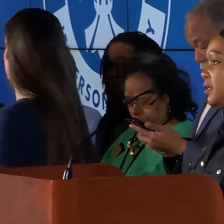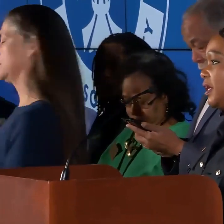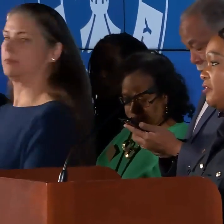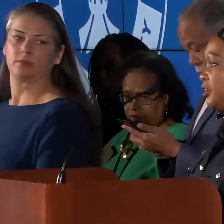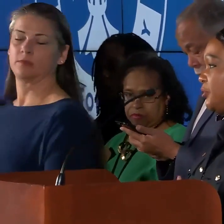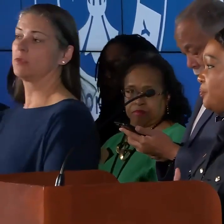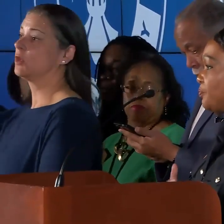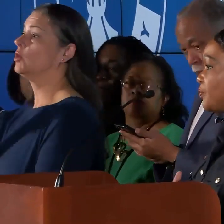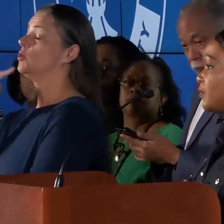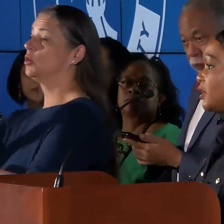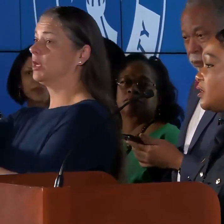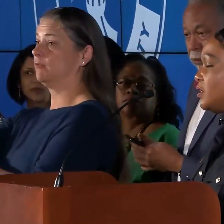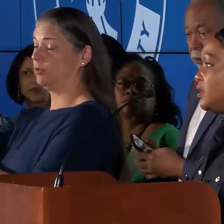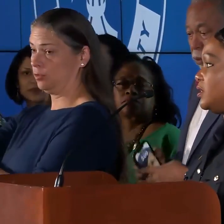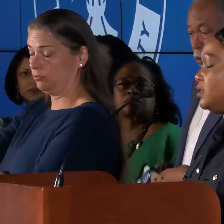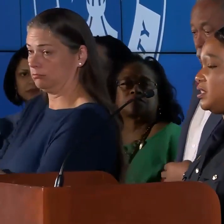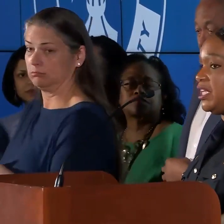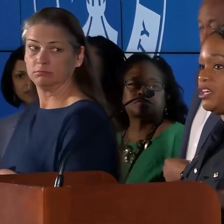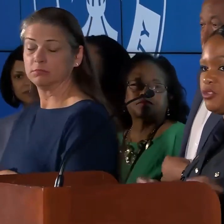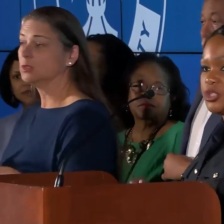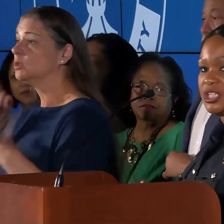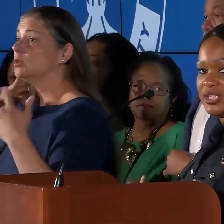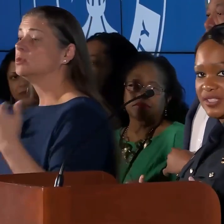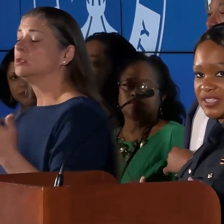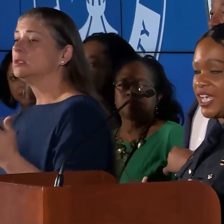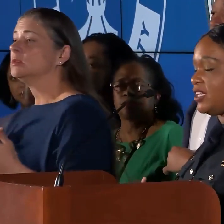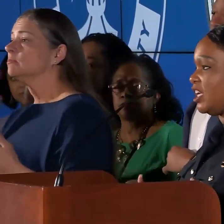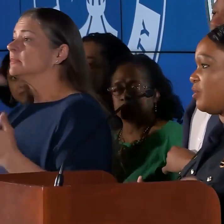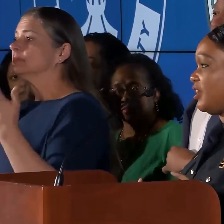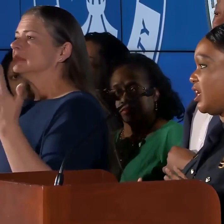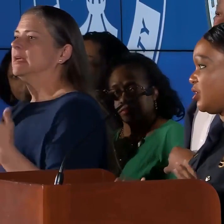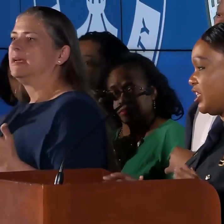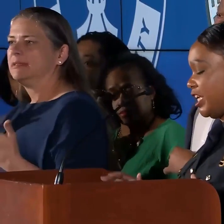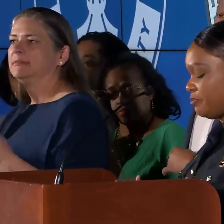Good afternoon. Today. Unfortunately is *** sad day within our city.